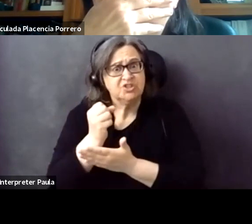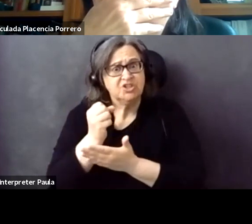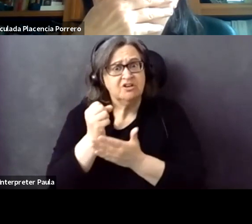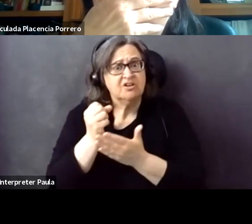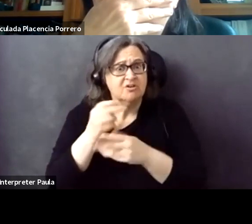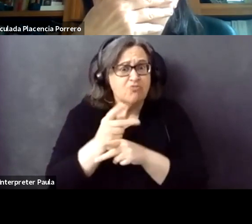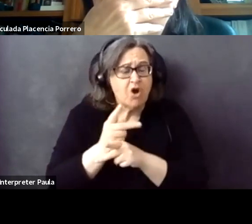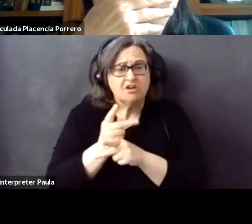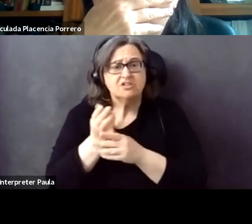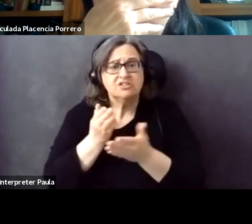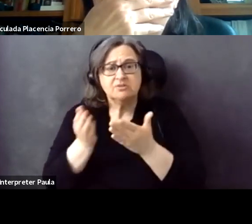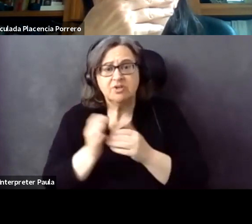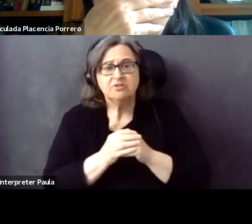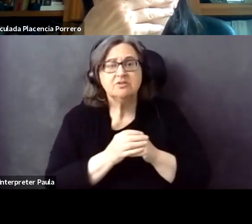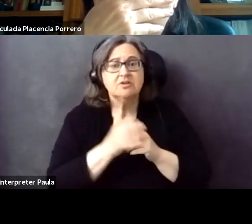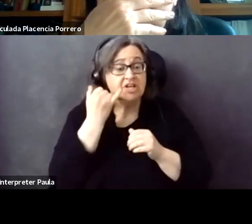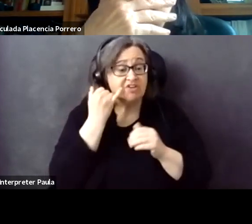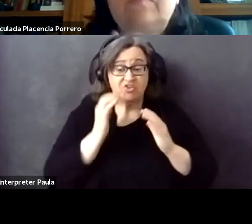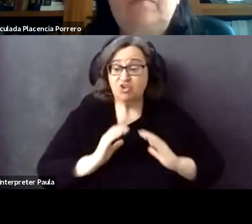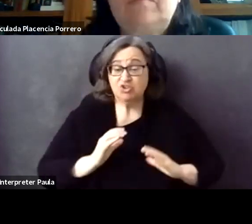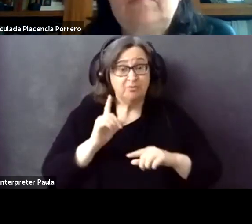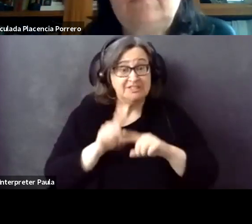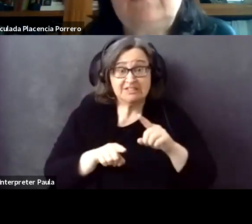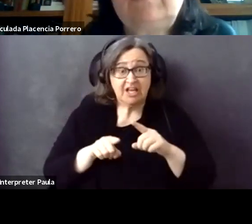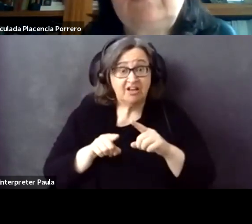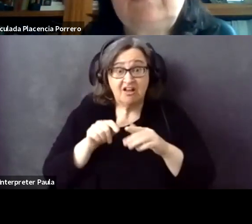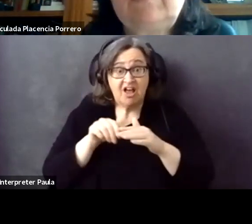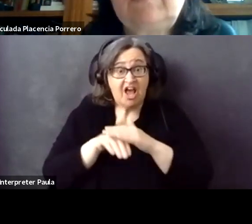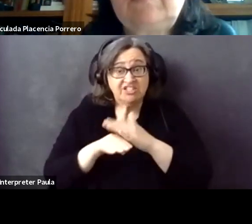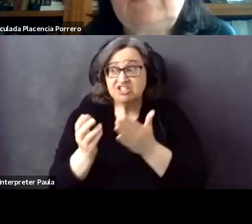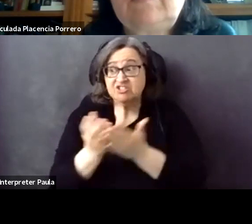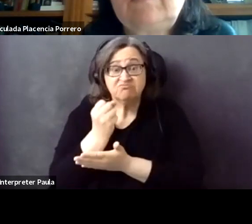is a basic consumer right to have access to products and services,